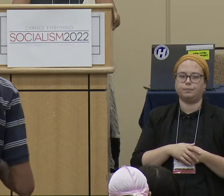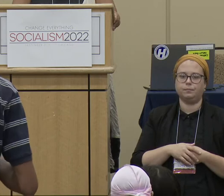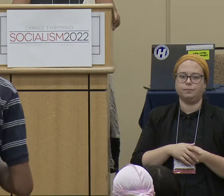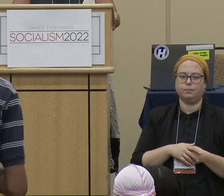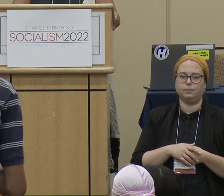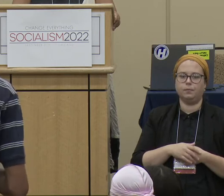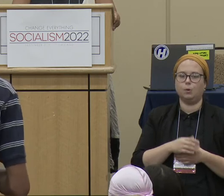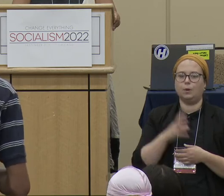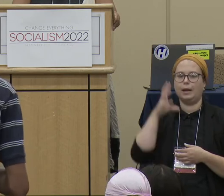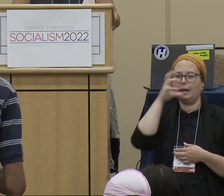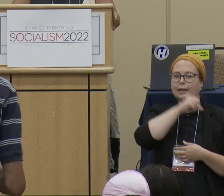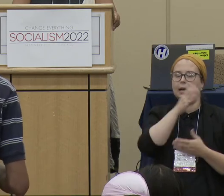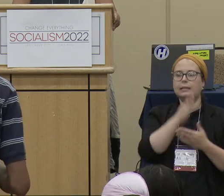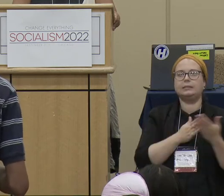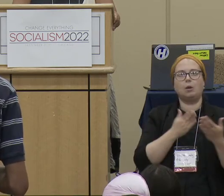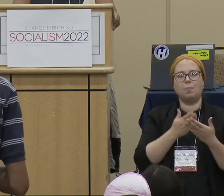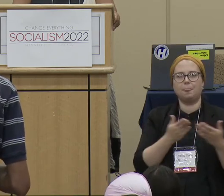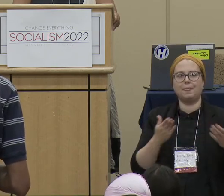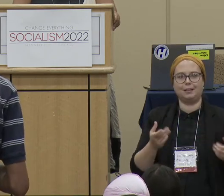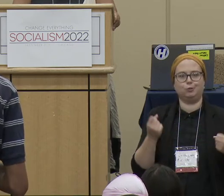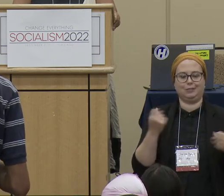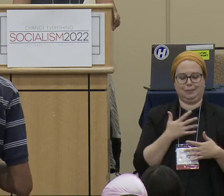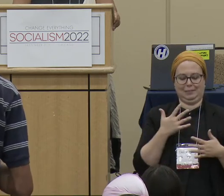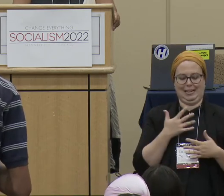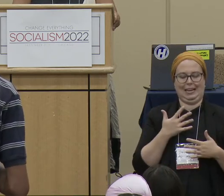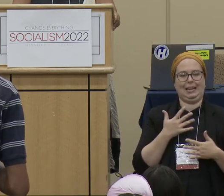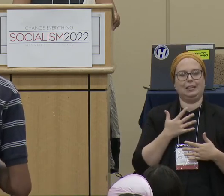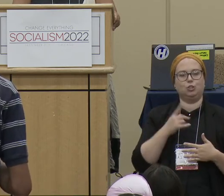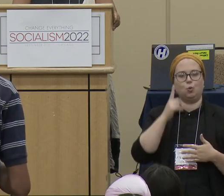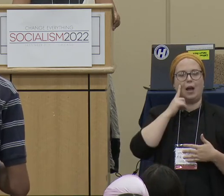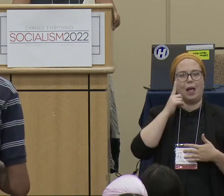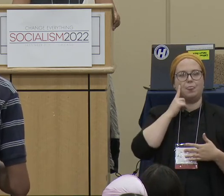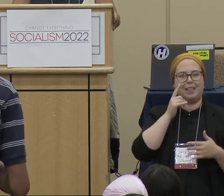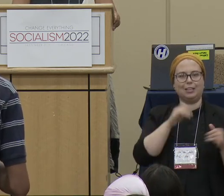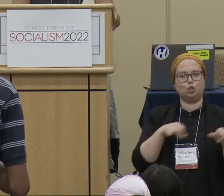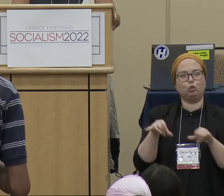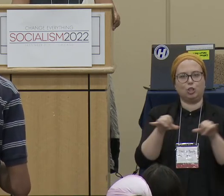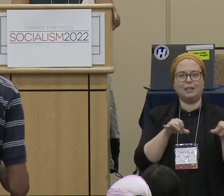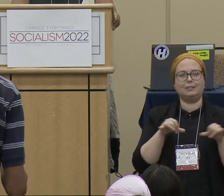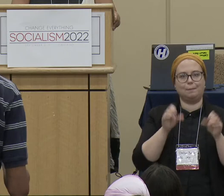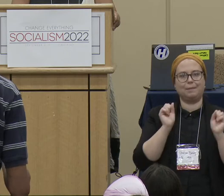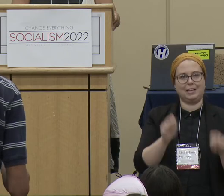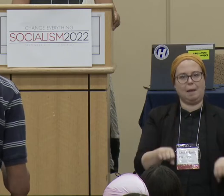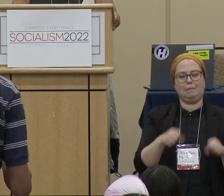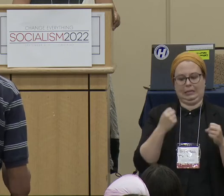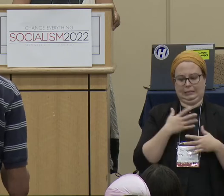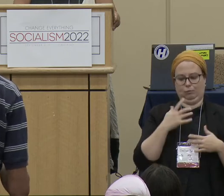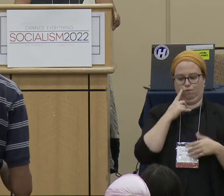was good to -- I guess some things are intimidating, you